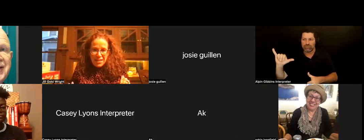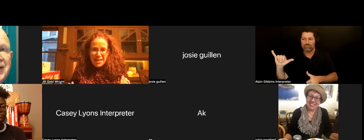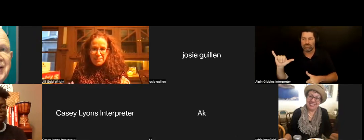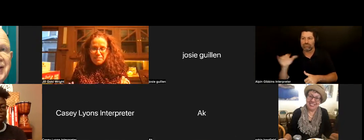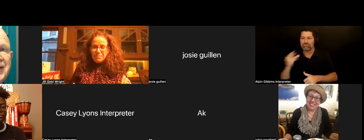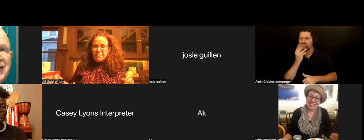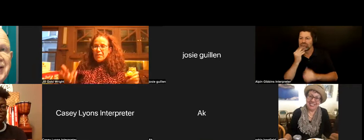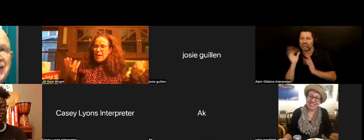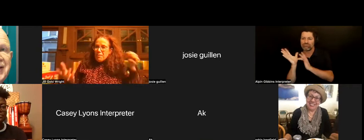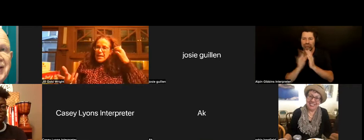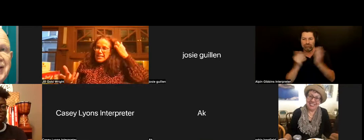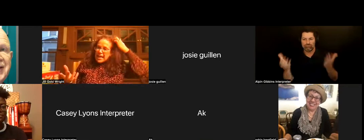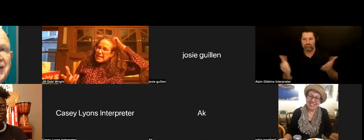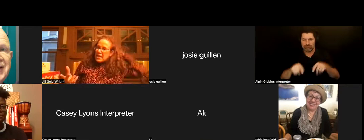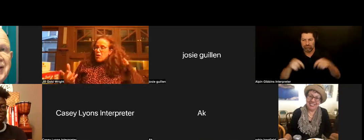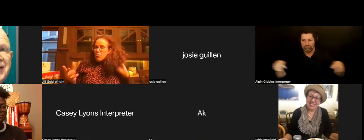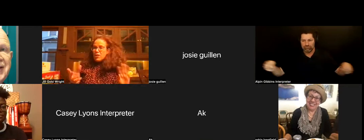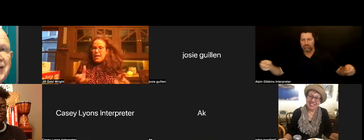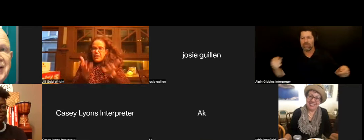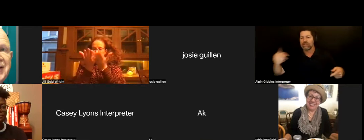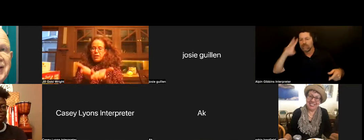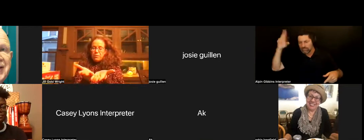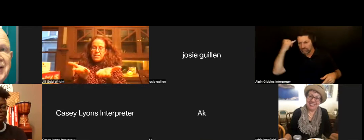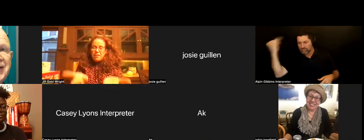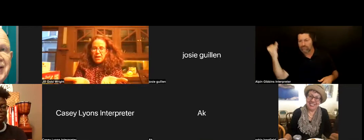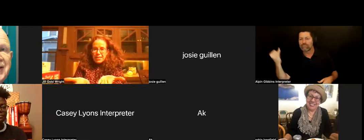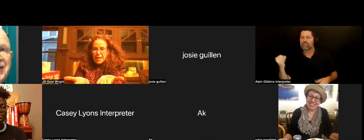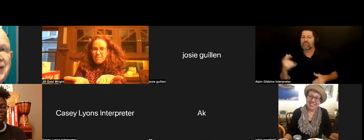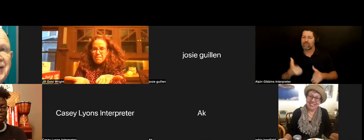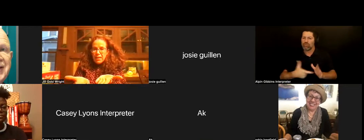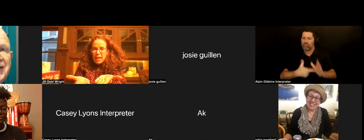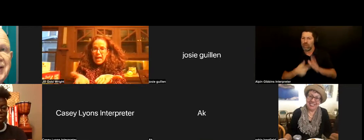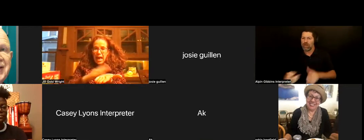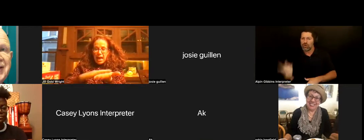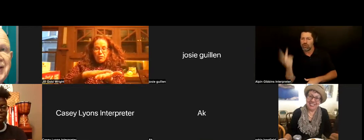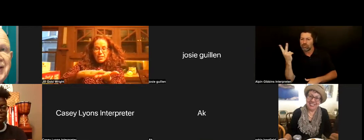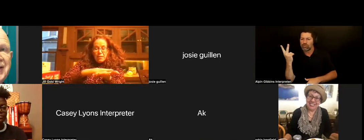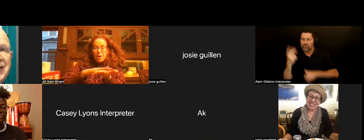up with this idea, and what he said is, we should take 2 little pieces of Masa, and put